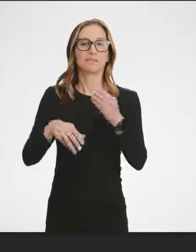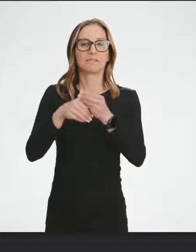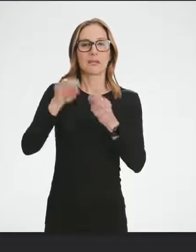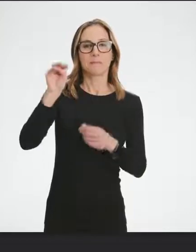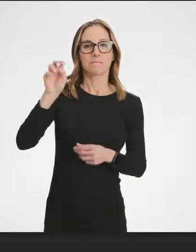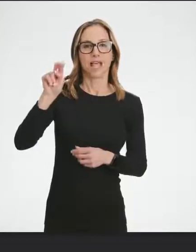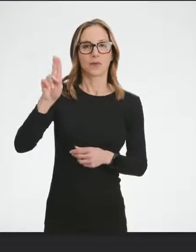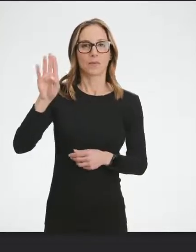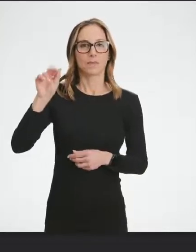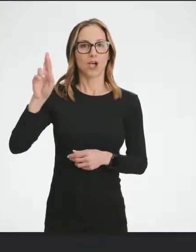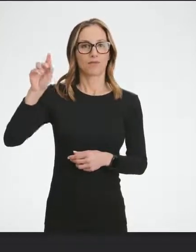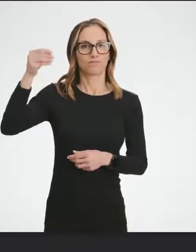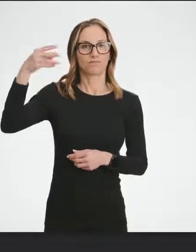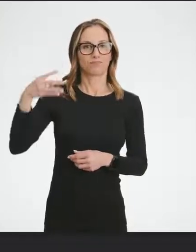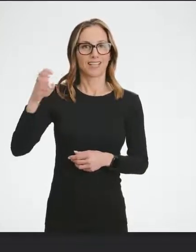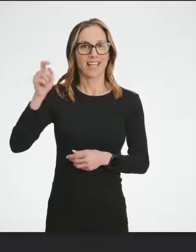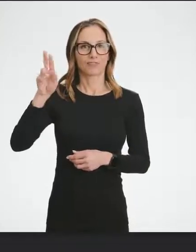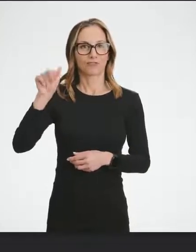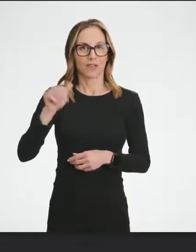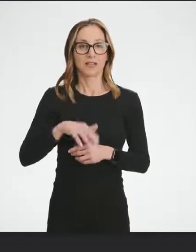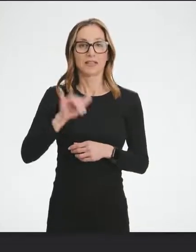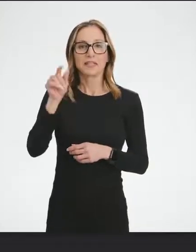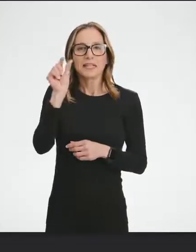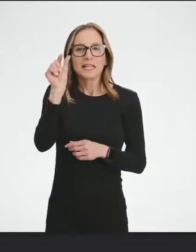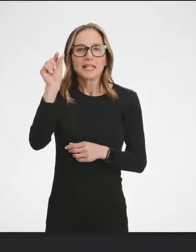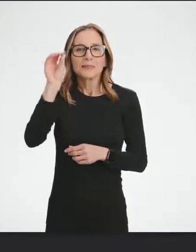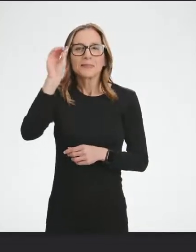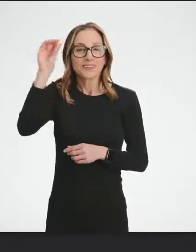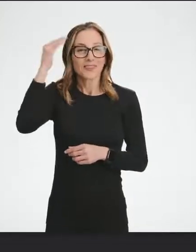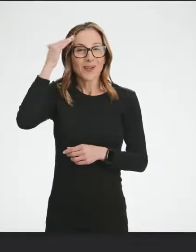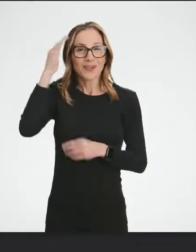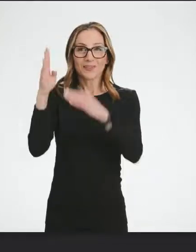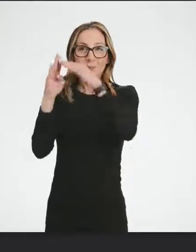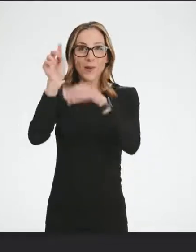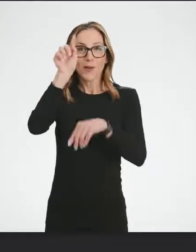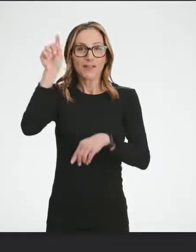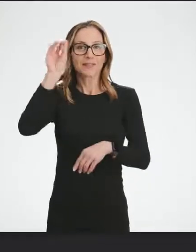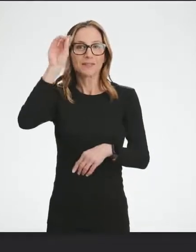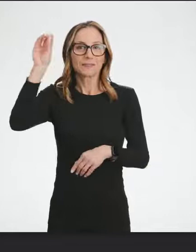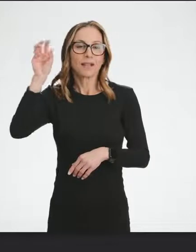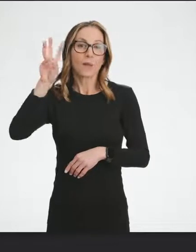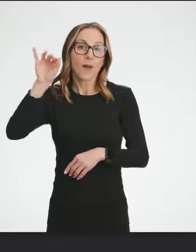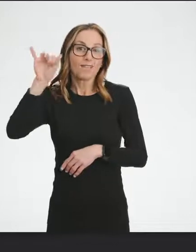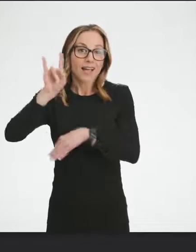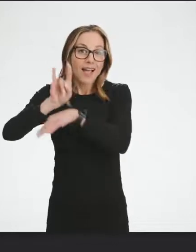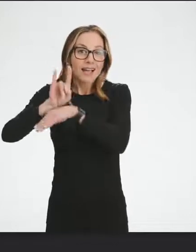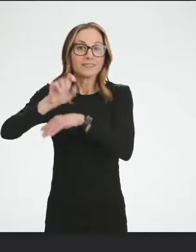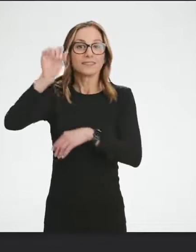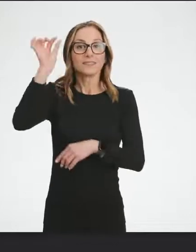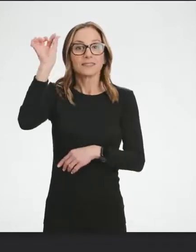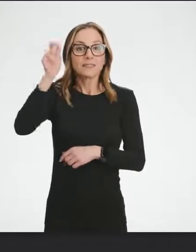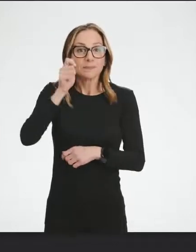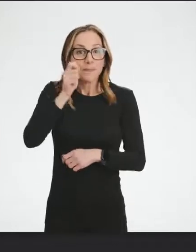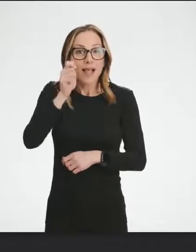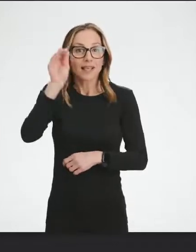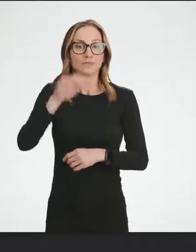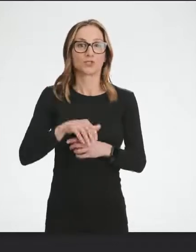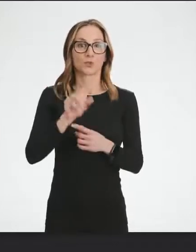Those are the little useful icons on the upper right corner of your screen, like Wi-Fi and Spotlight. SwiftUI has a new API for this.